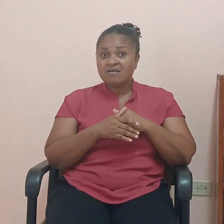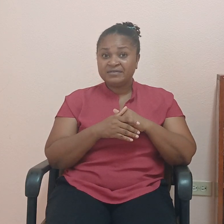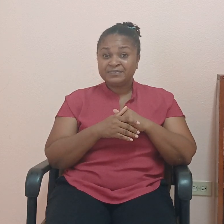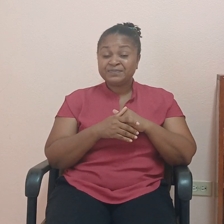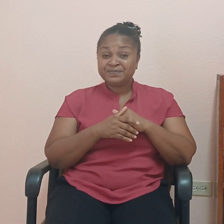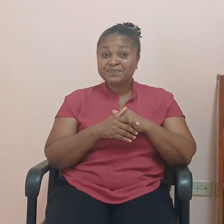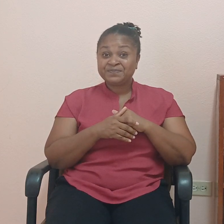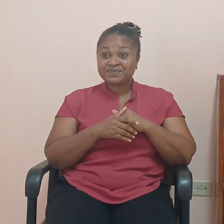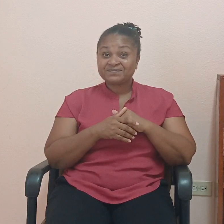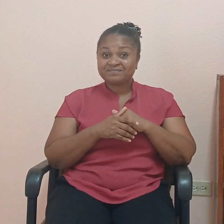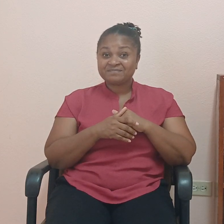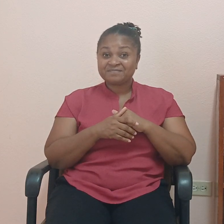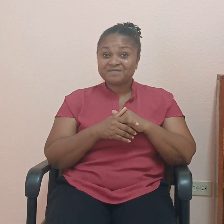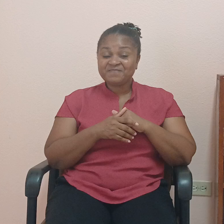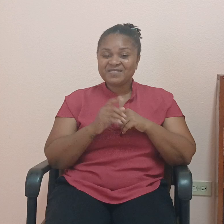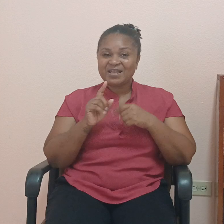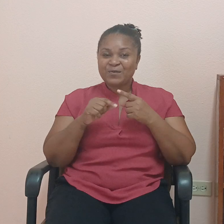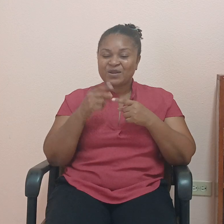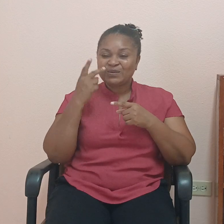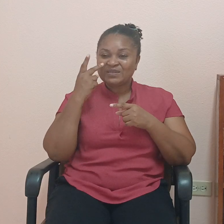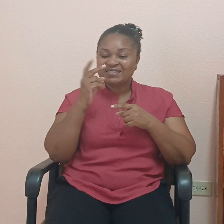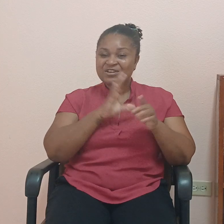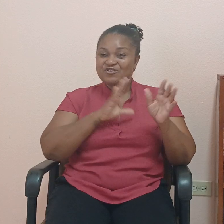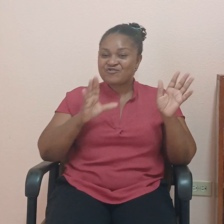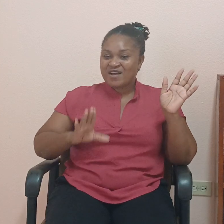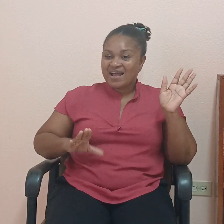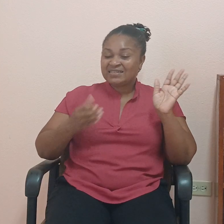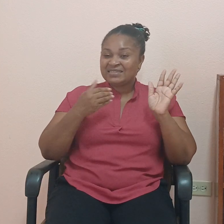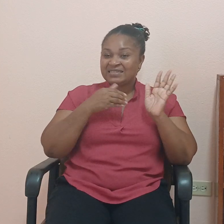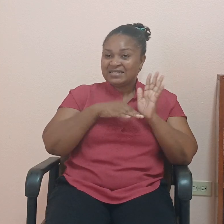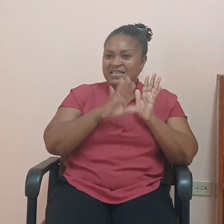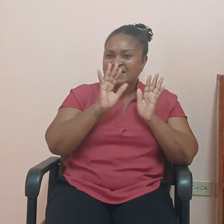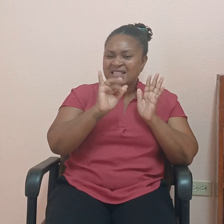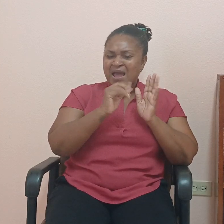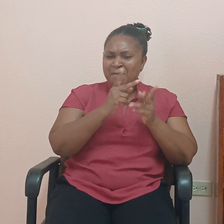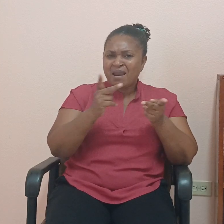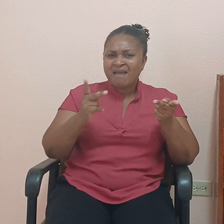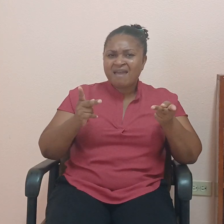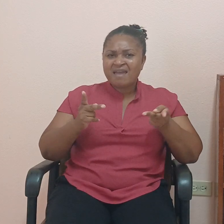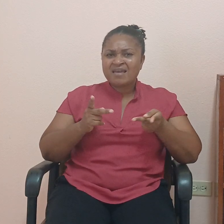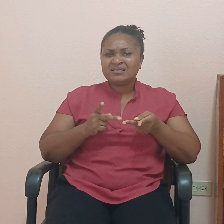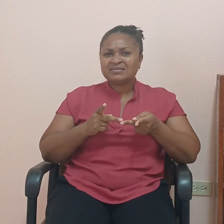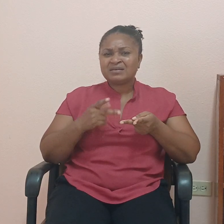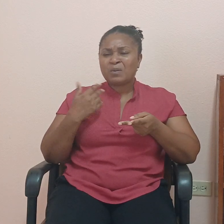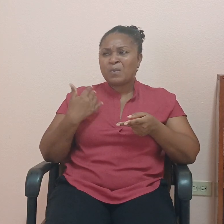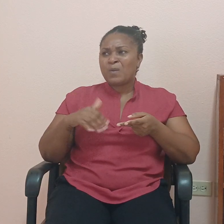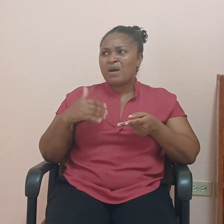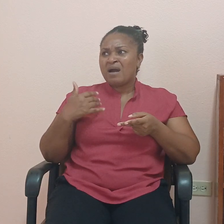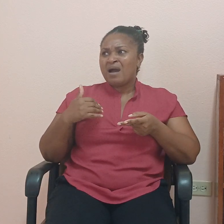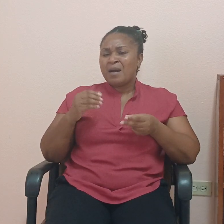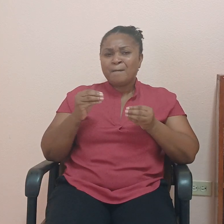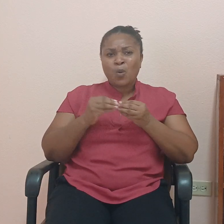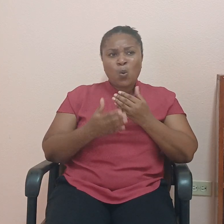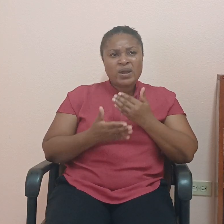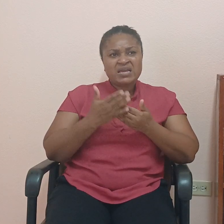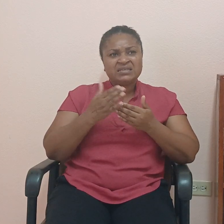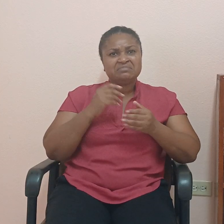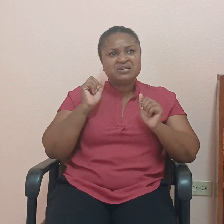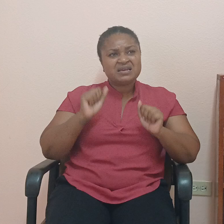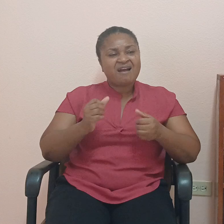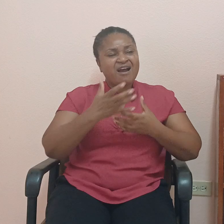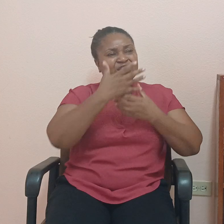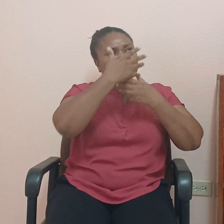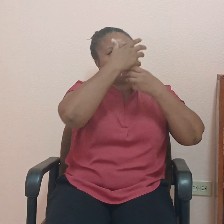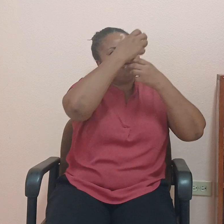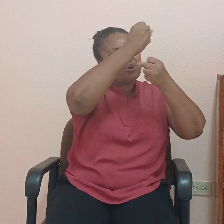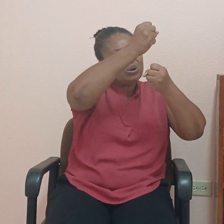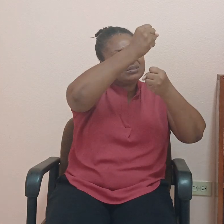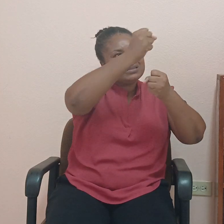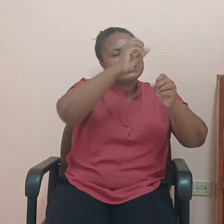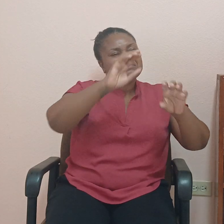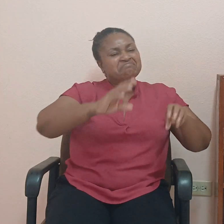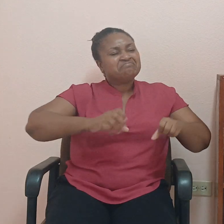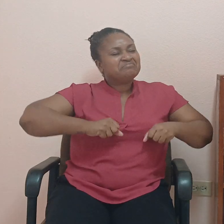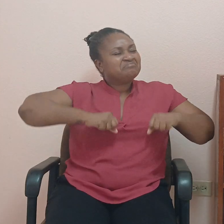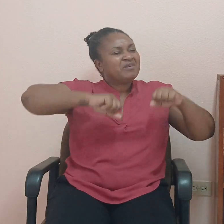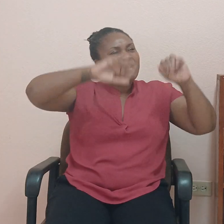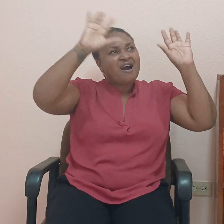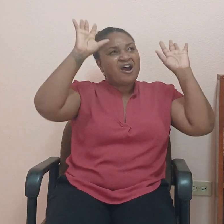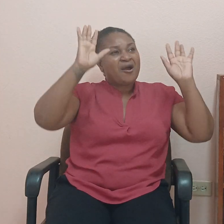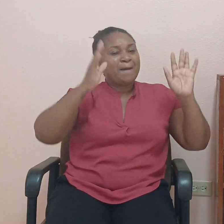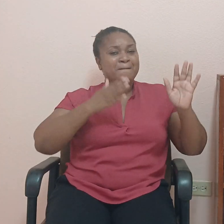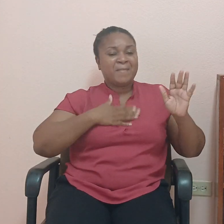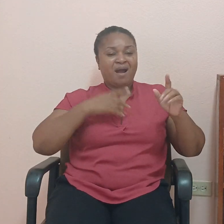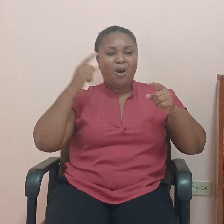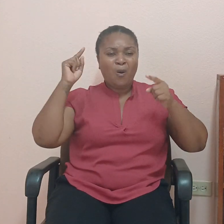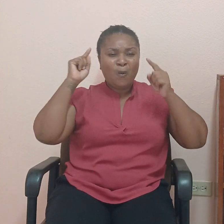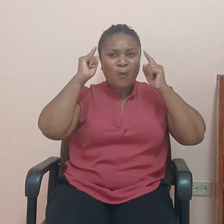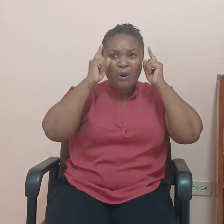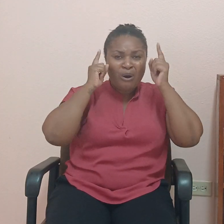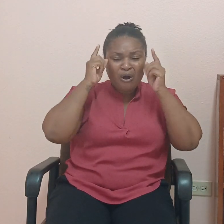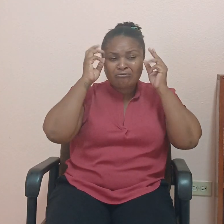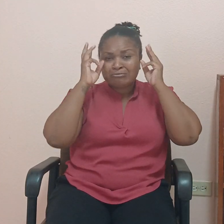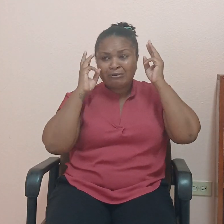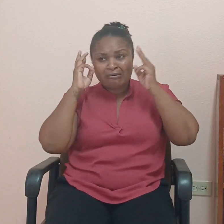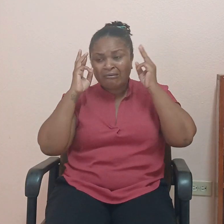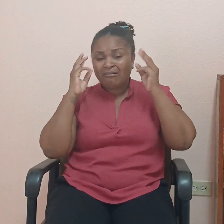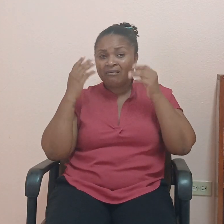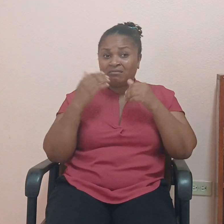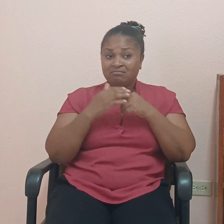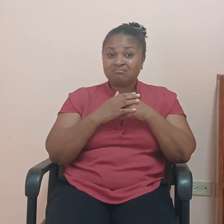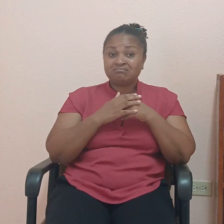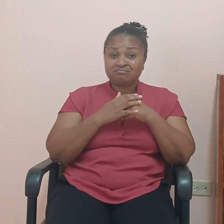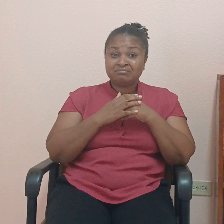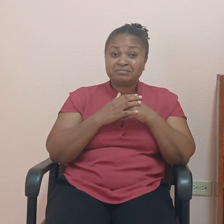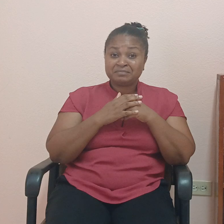WHEN WE SEE CHRIST IN THAT PLACE IT BECOMES EASIER TO TRUST HIM AND GIVE HIM OUR WORRIES.